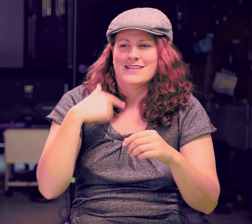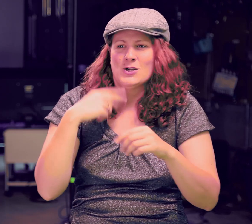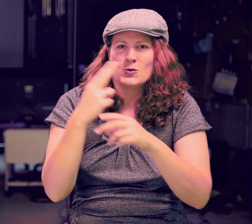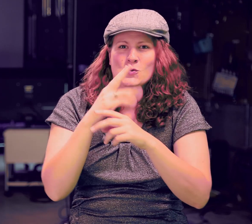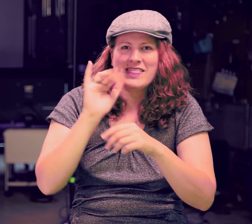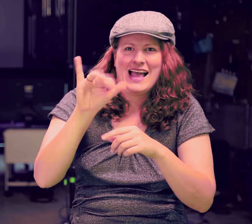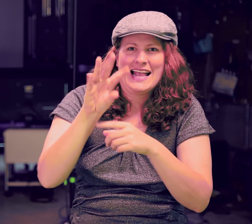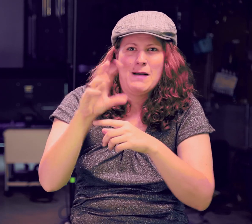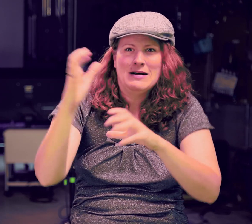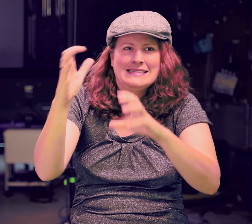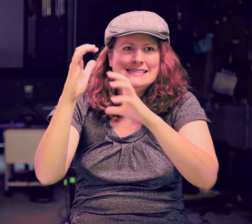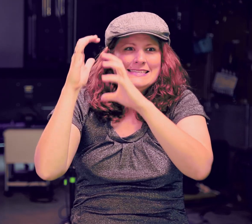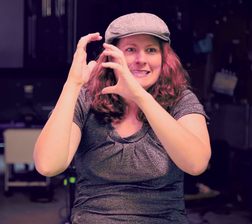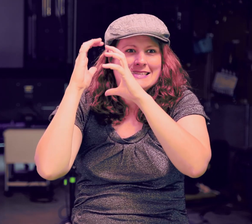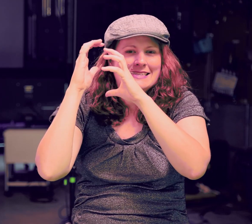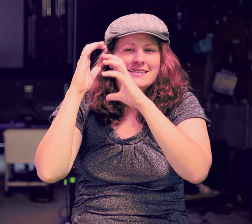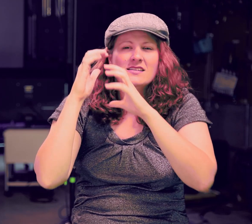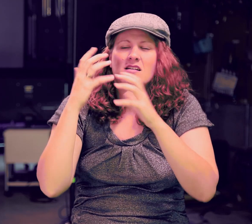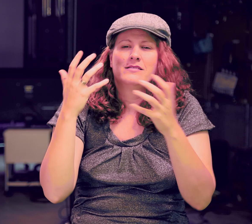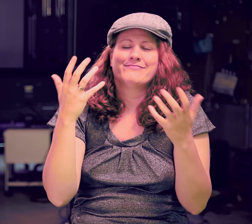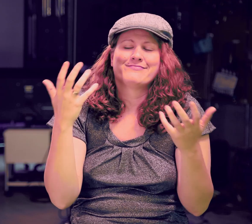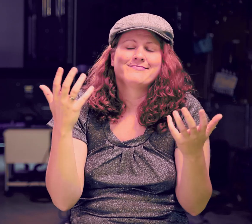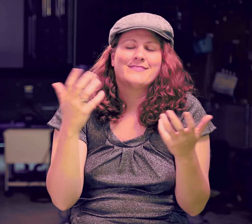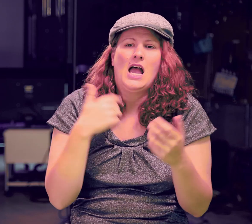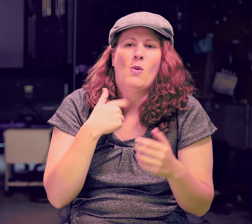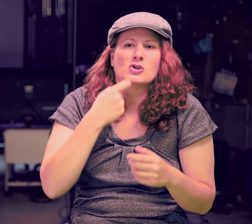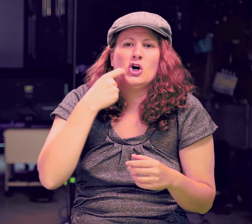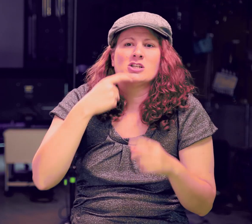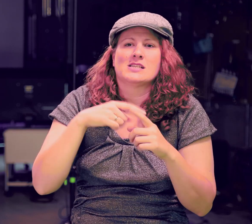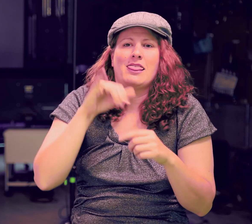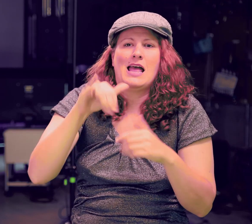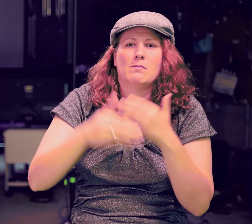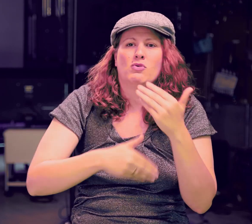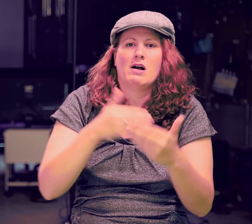So, right after I took the camera and started recording things. I was hooked from that point forward.